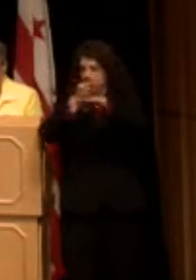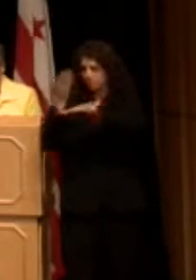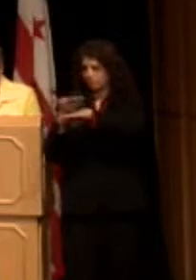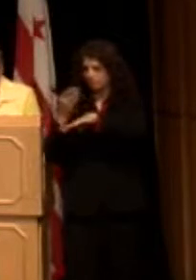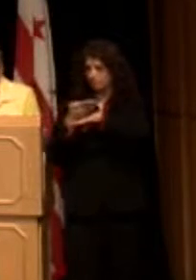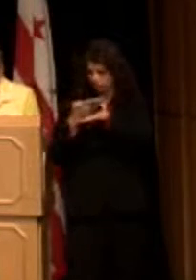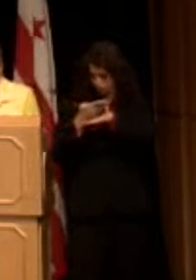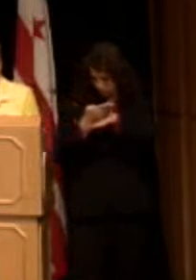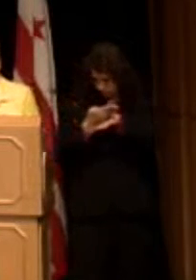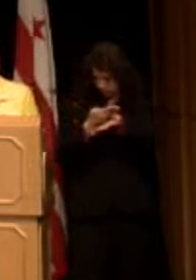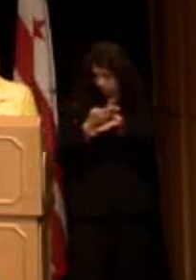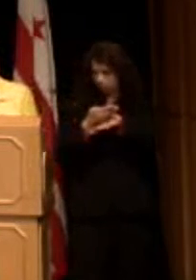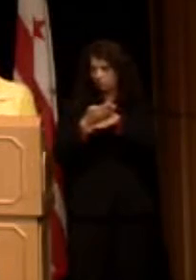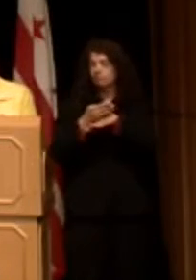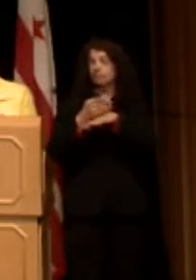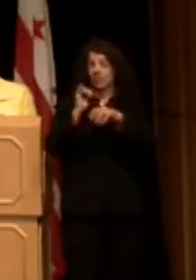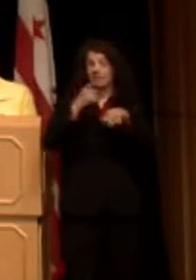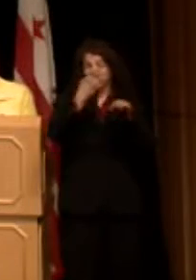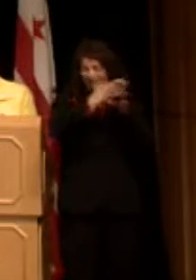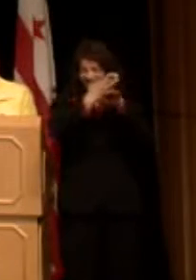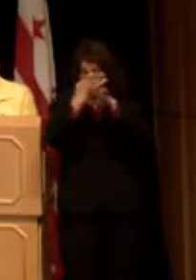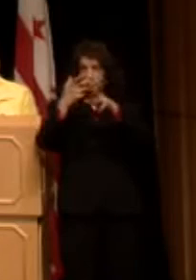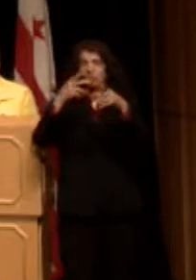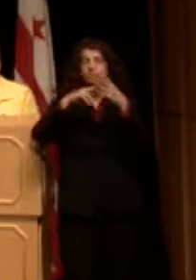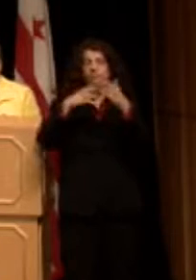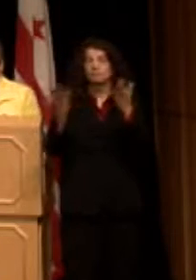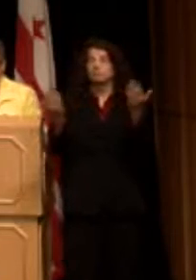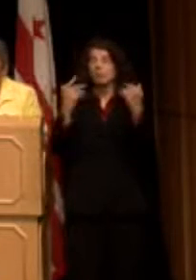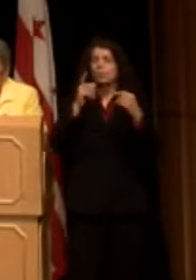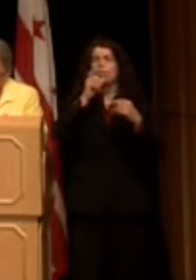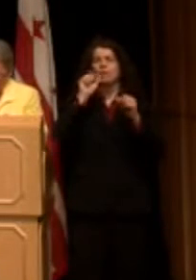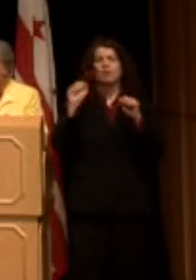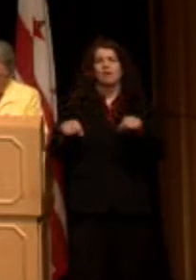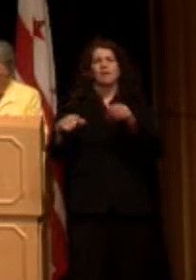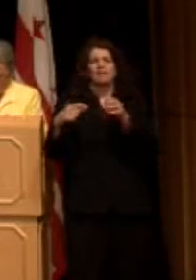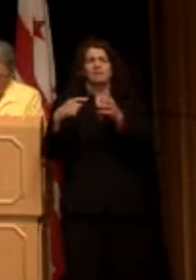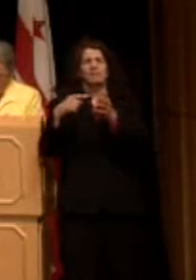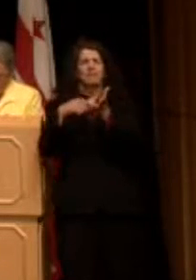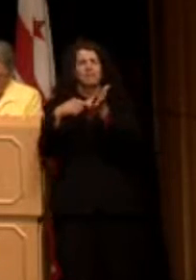AFFORDABLE HOUSING AND MIXED USE COMMUNITIES.